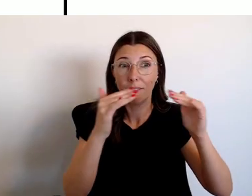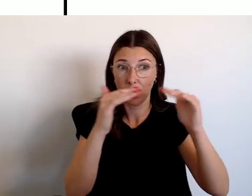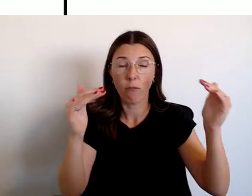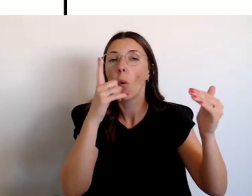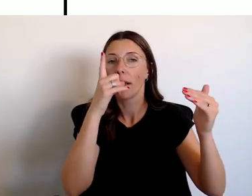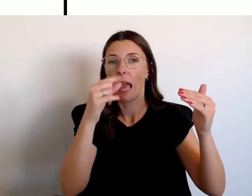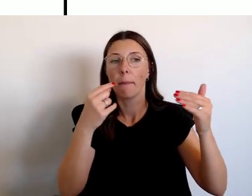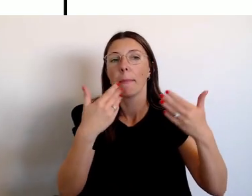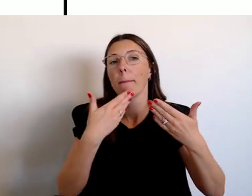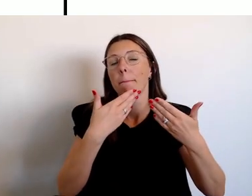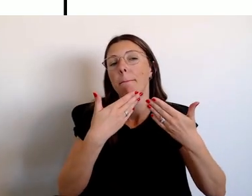can be in the public domain.